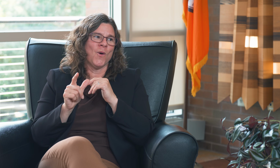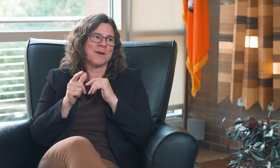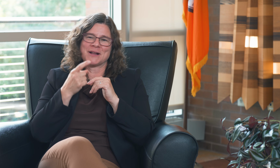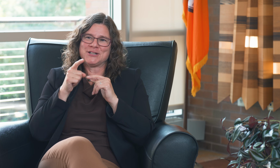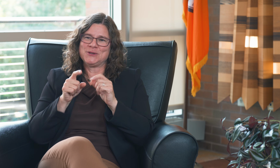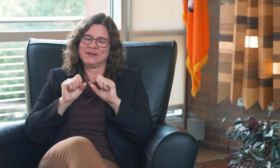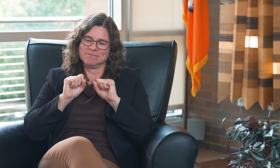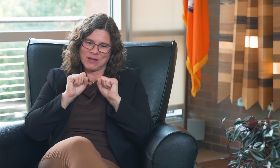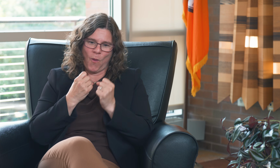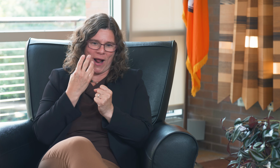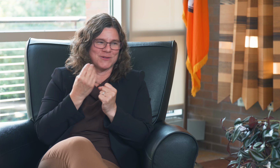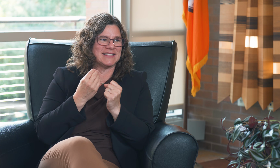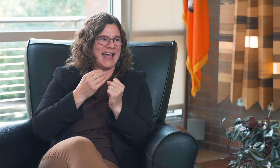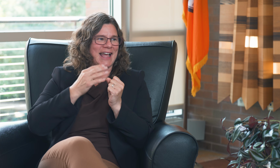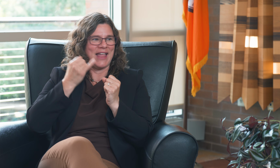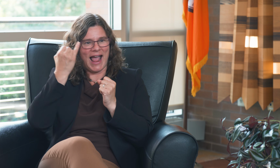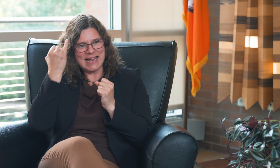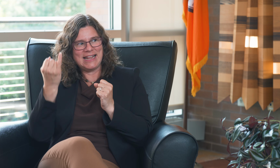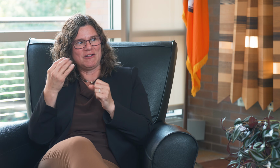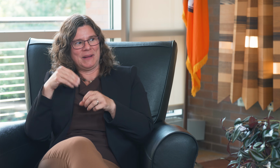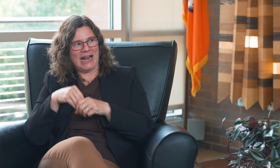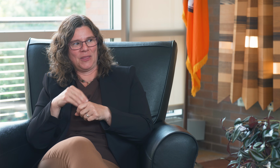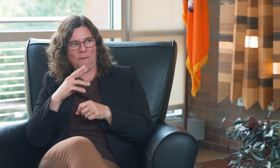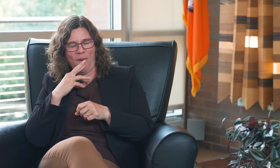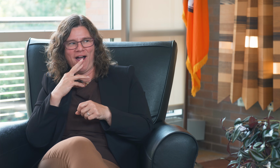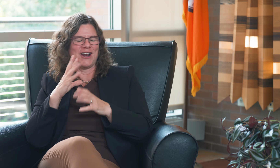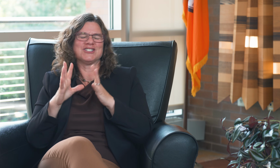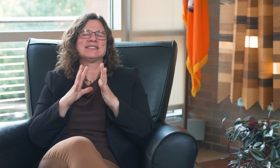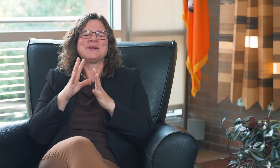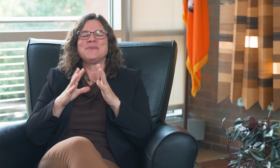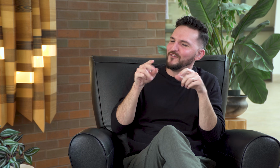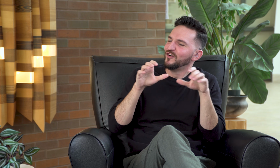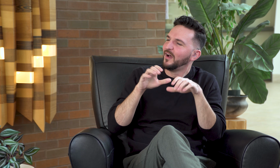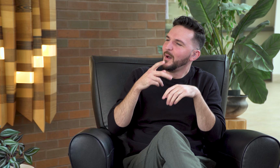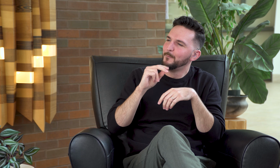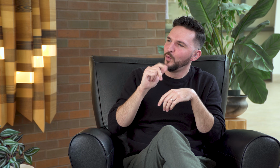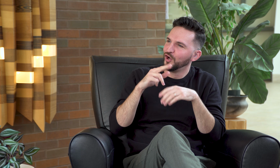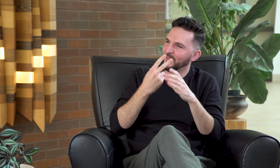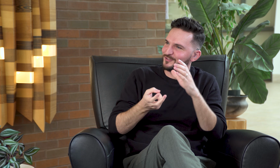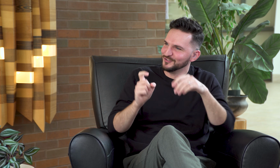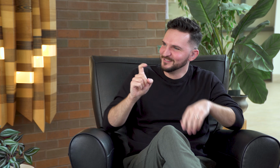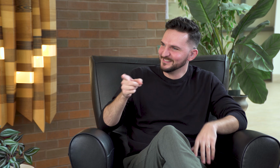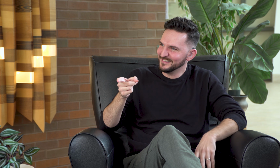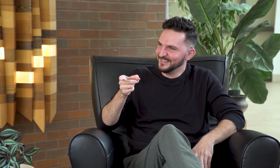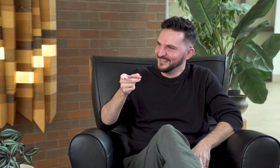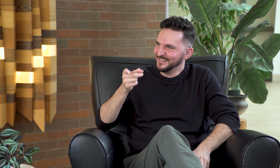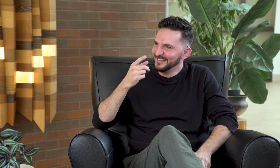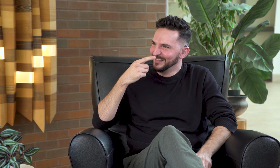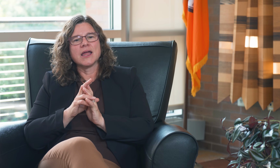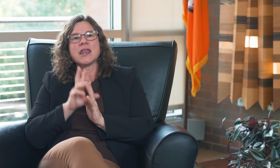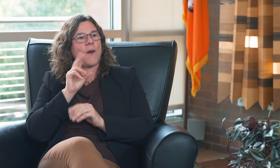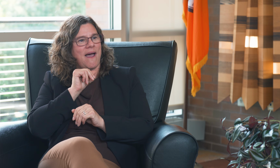because the idea of being in the water and then going out in the cold was not ideal. Have you done the polar plunge yet?